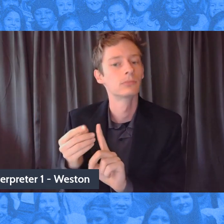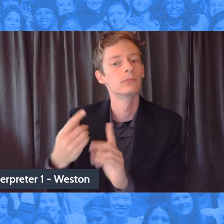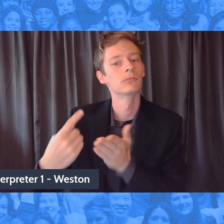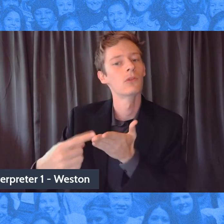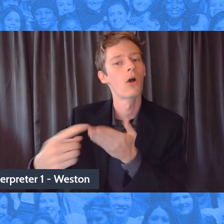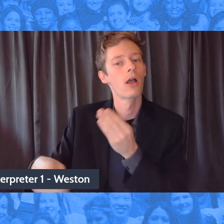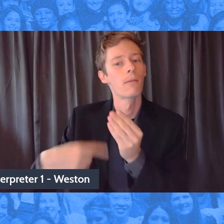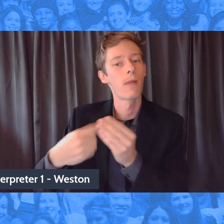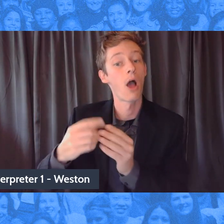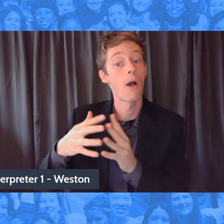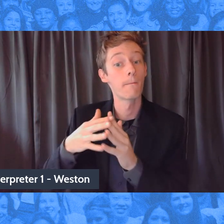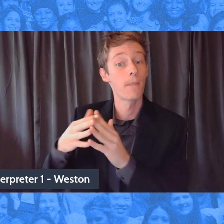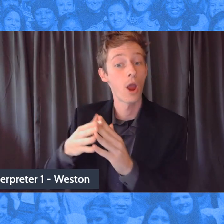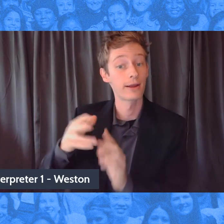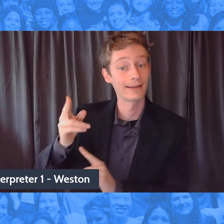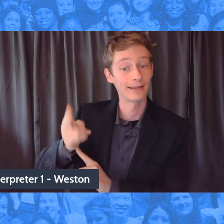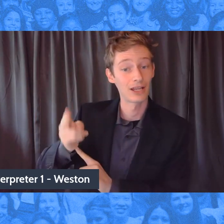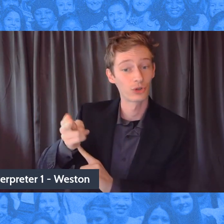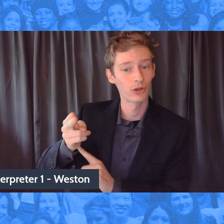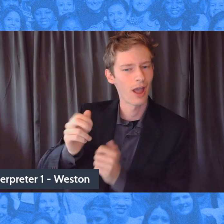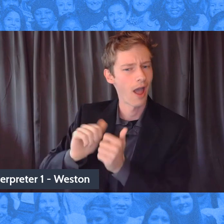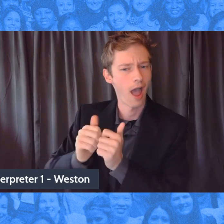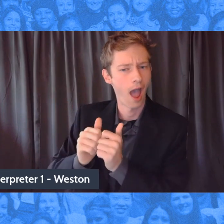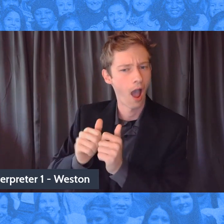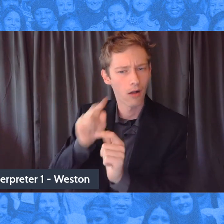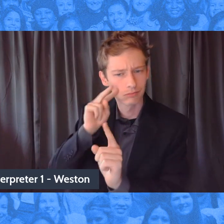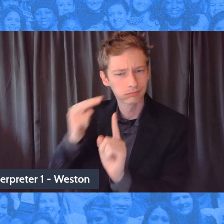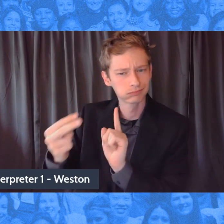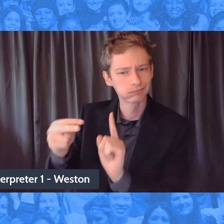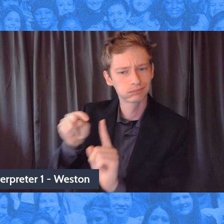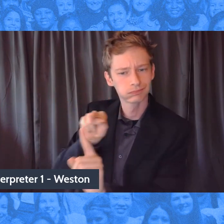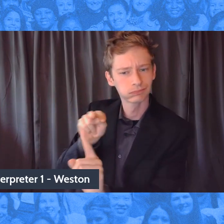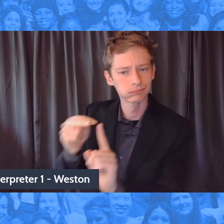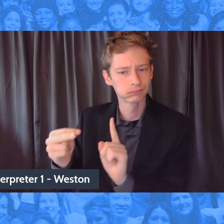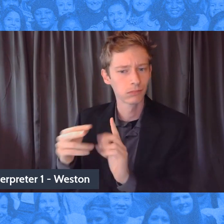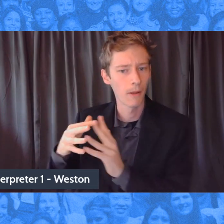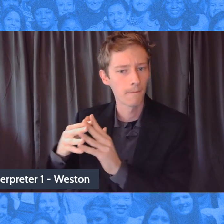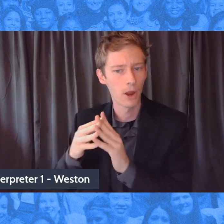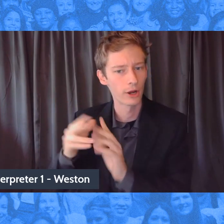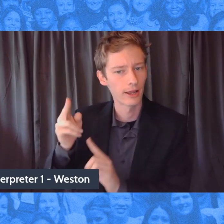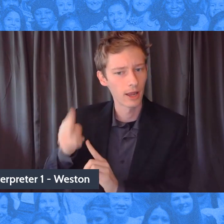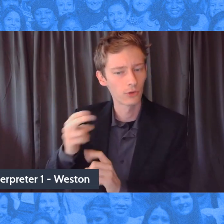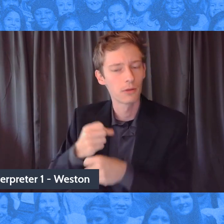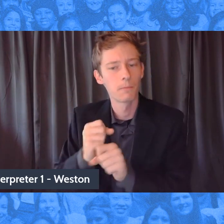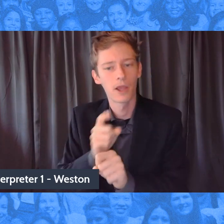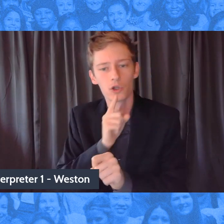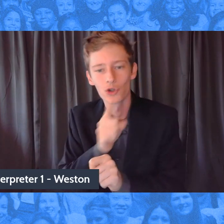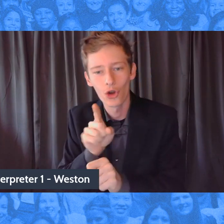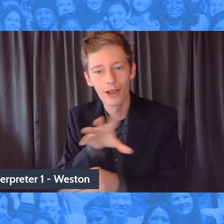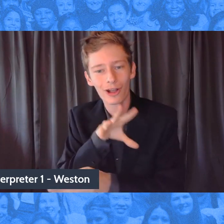that includes all of us, that reflects all of us, because we understand that that attack